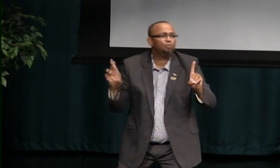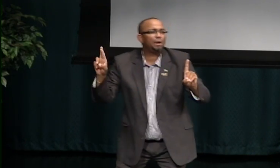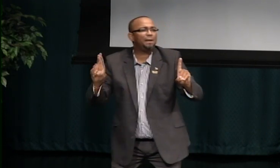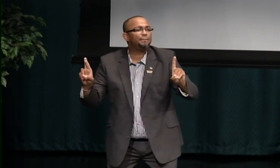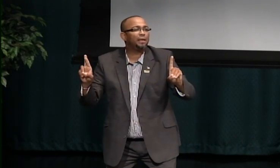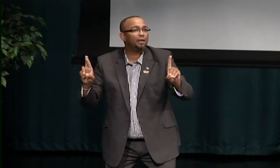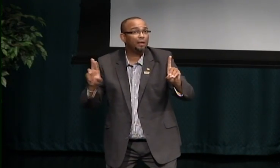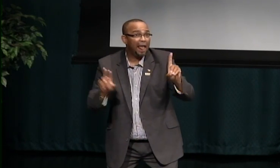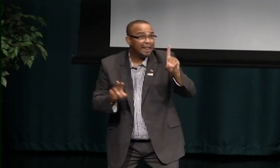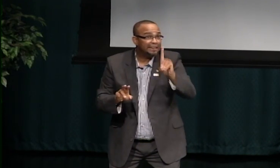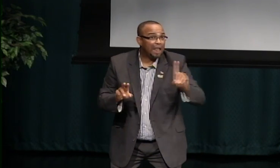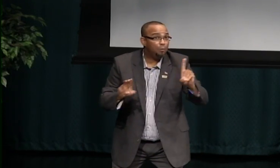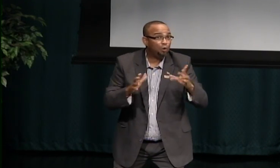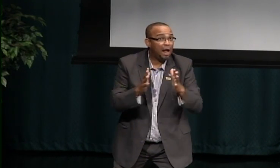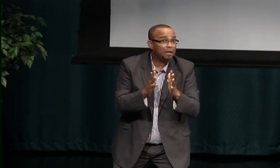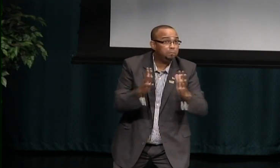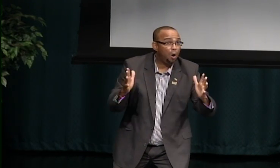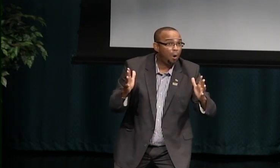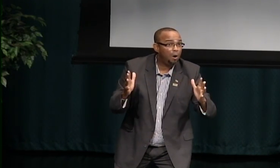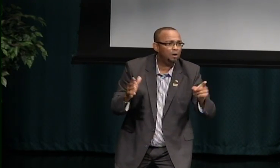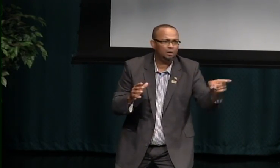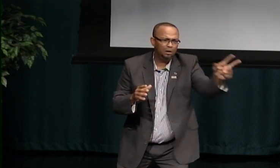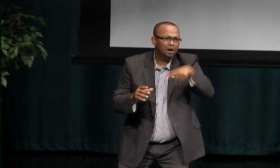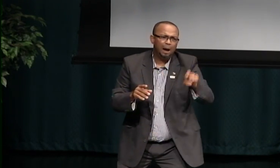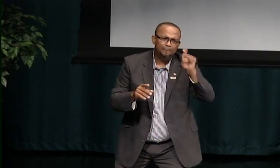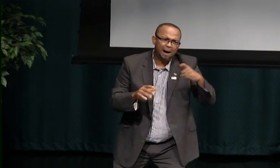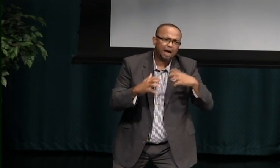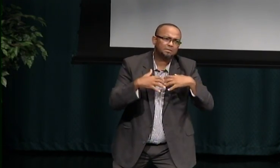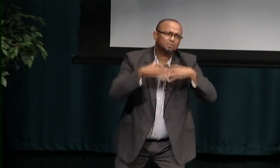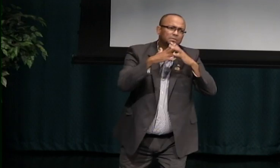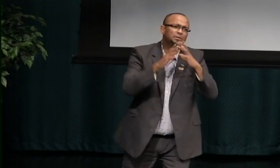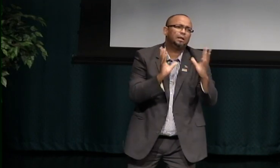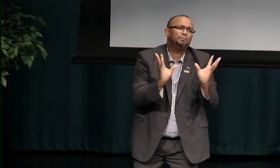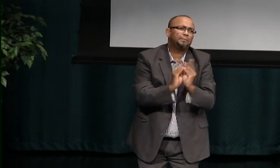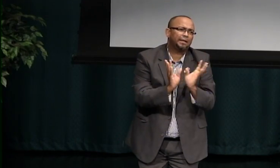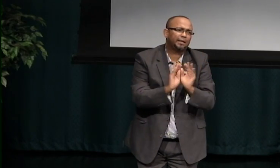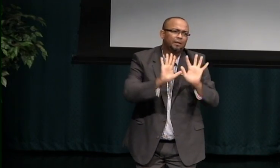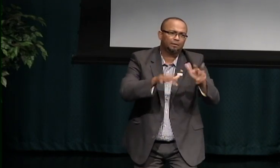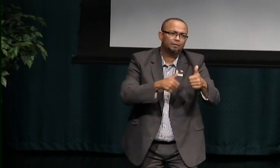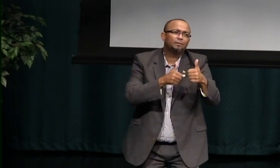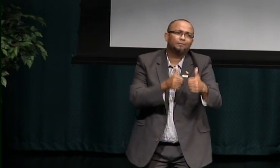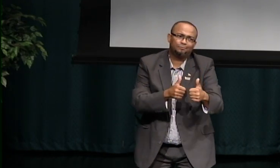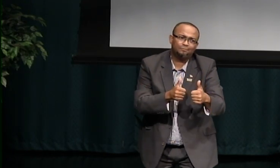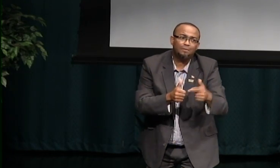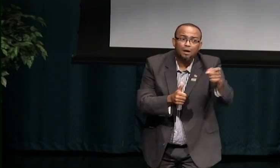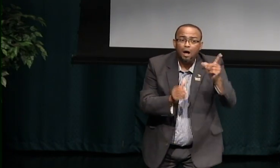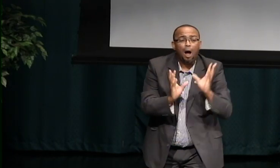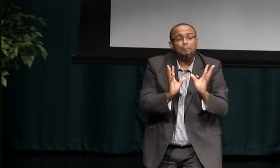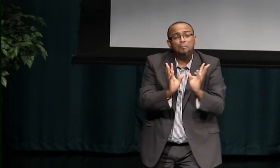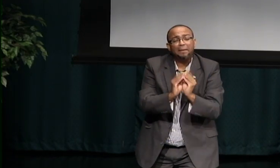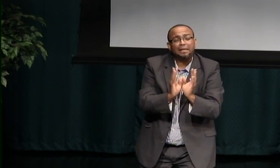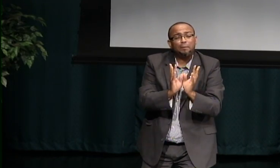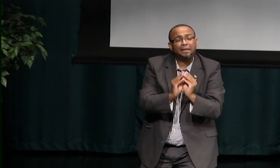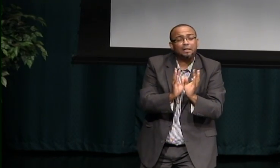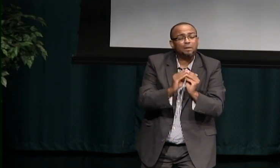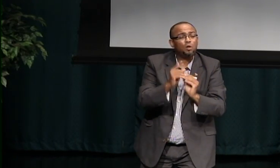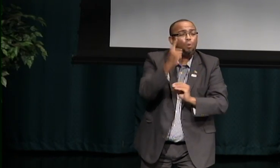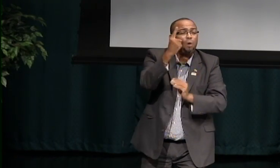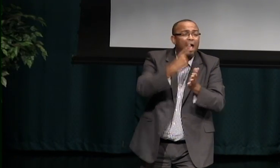First understand if it's the Democrats or the Republicans who may be more likely to be in support with you. Then call in a meeting.